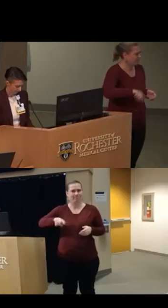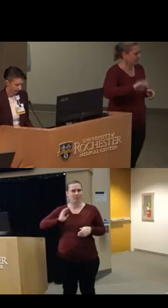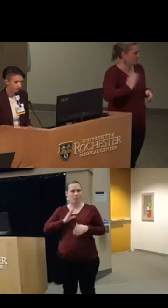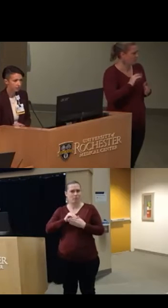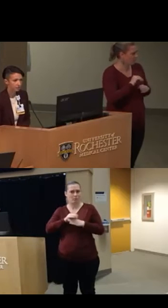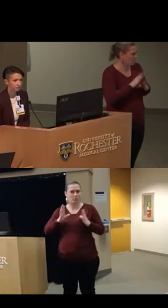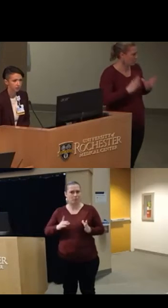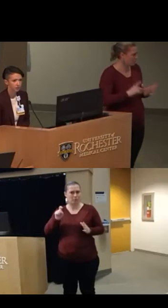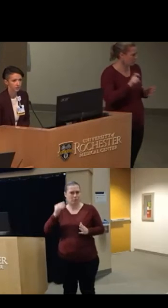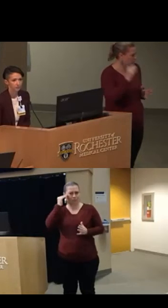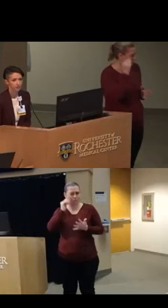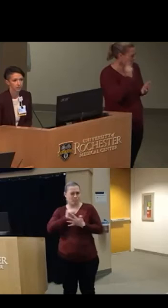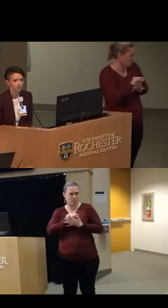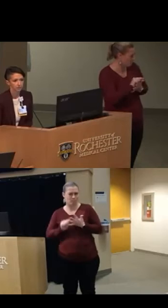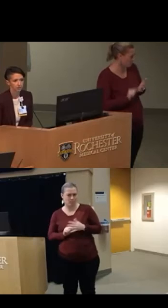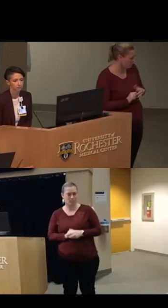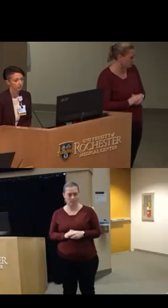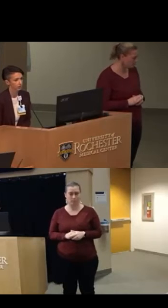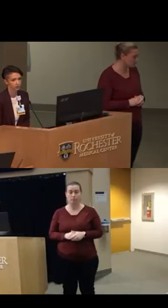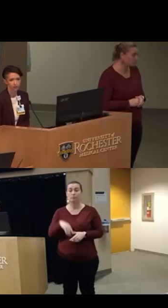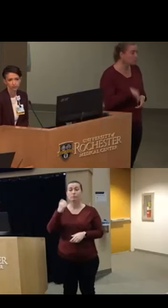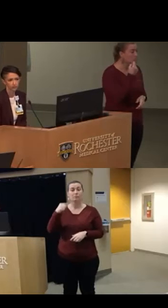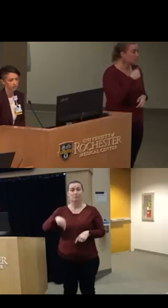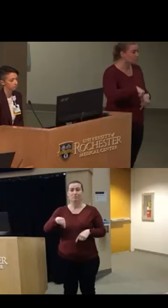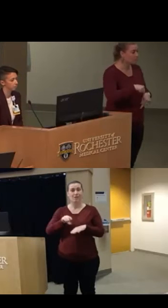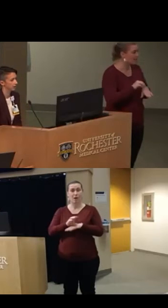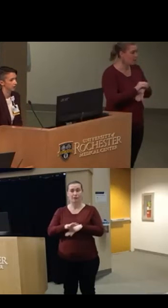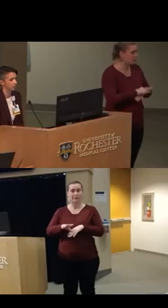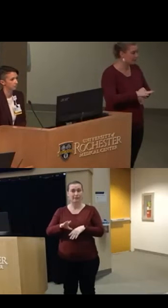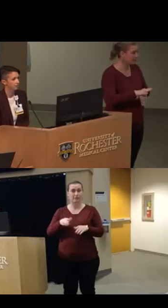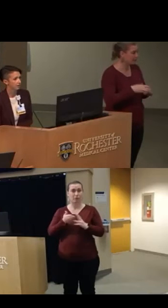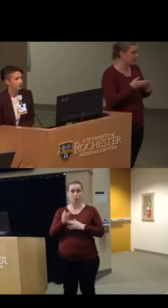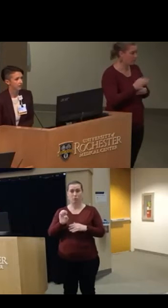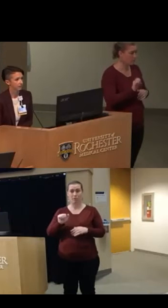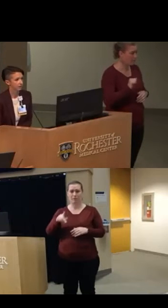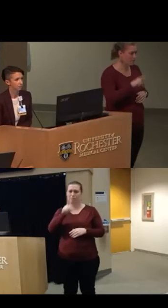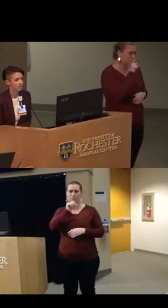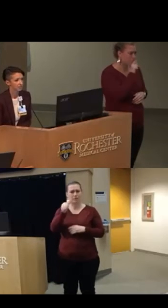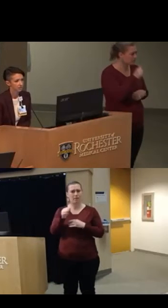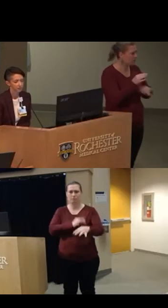are not a replacement for mental health therapy we don't see ourselves um as competing for that